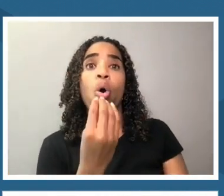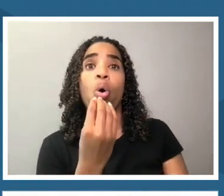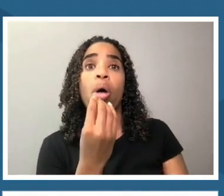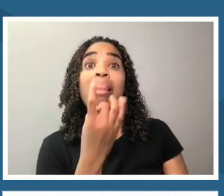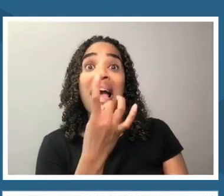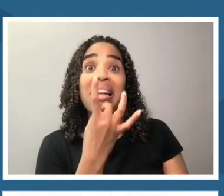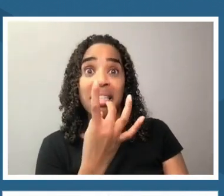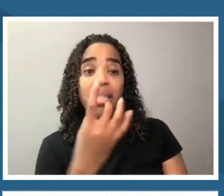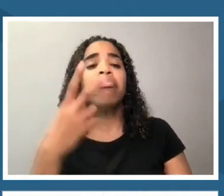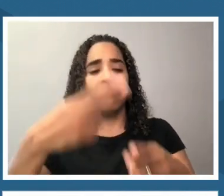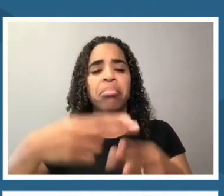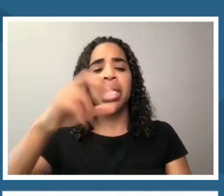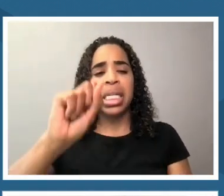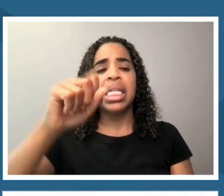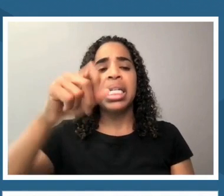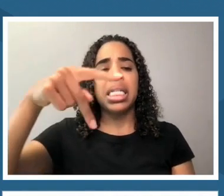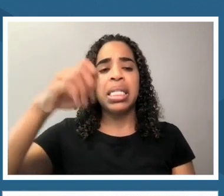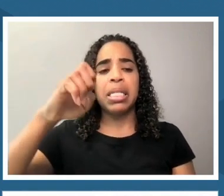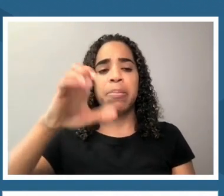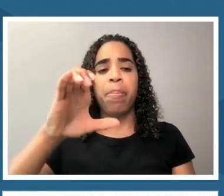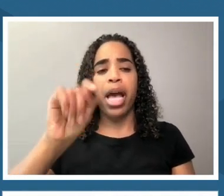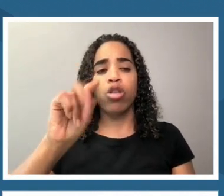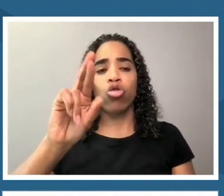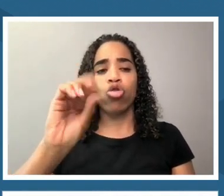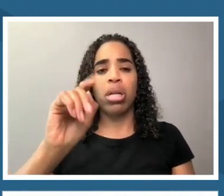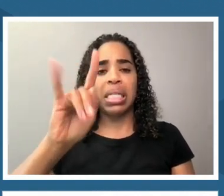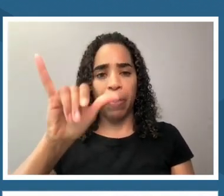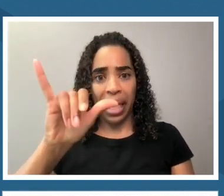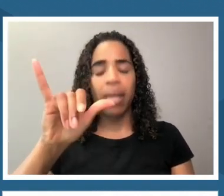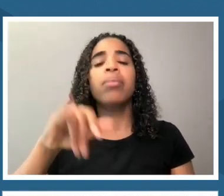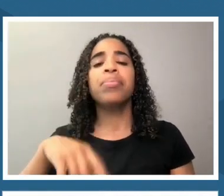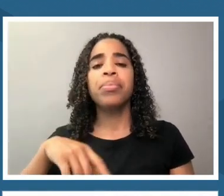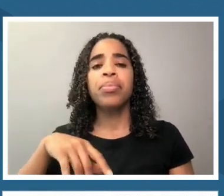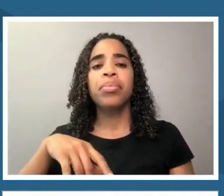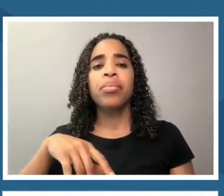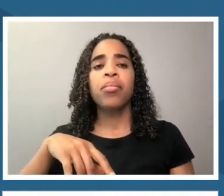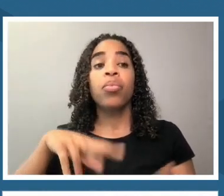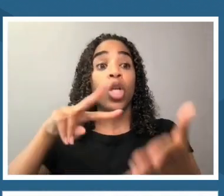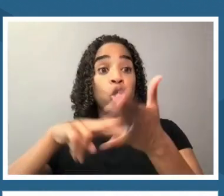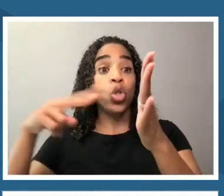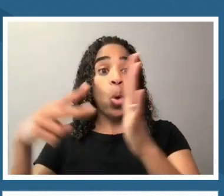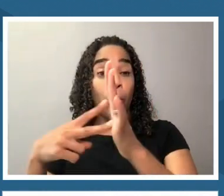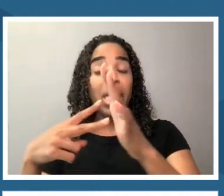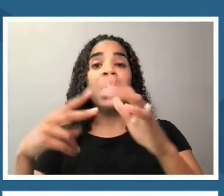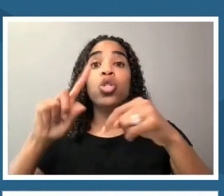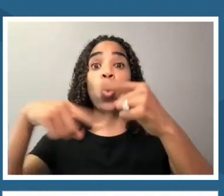but here's the difference we do it when